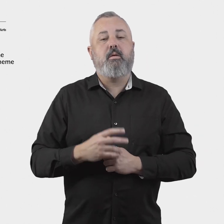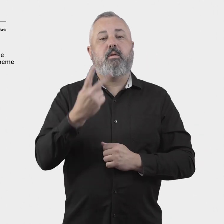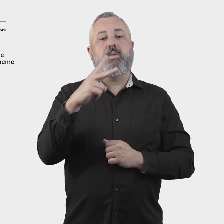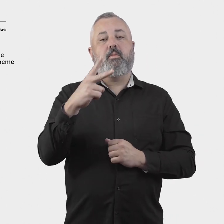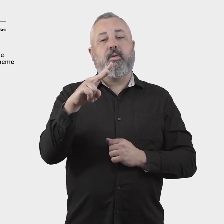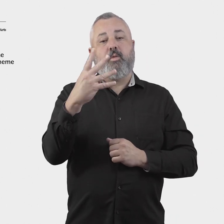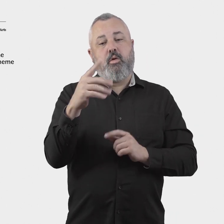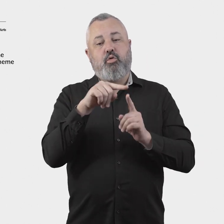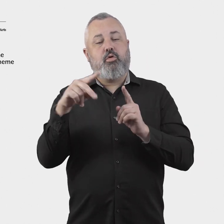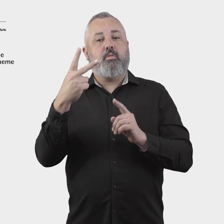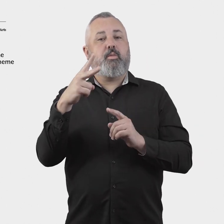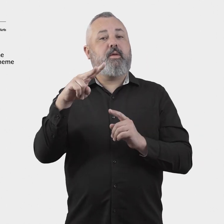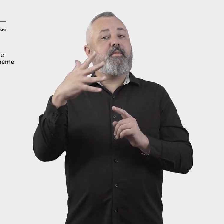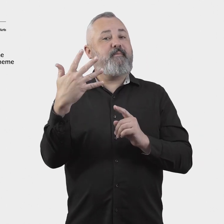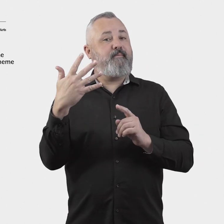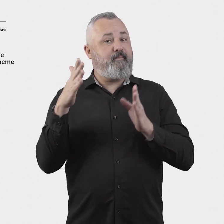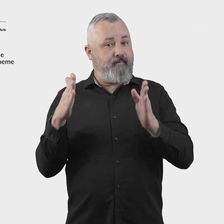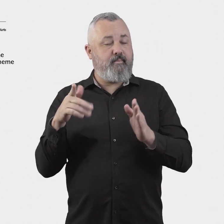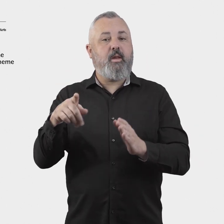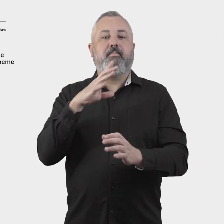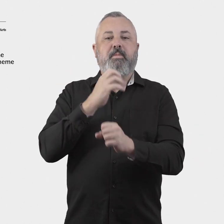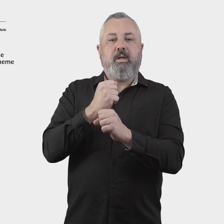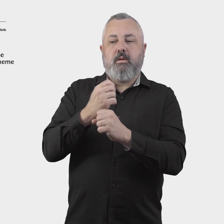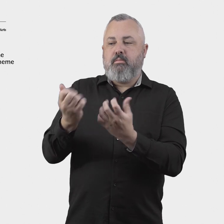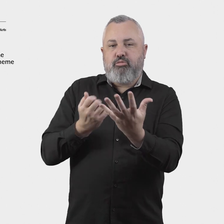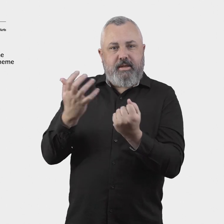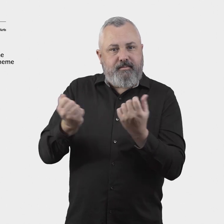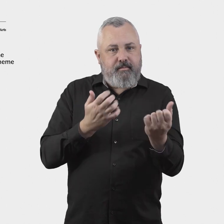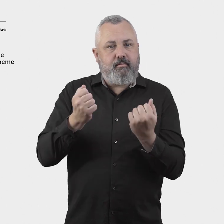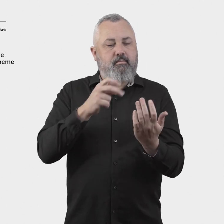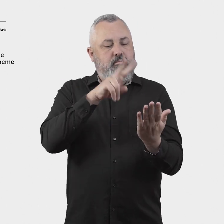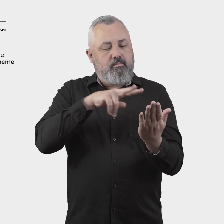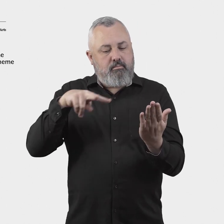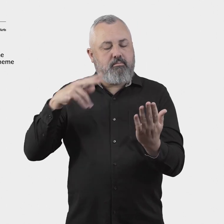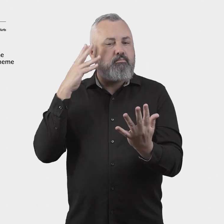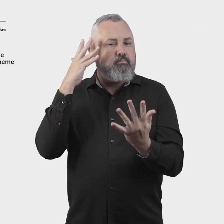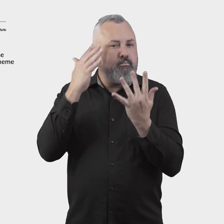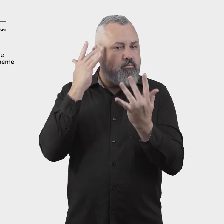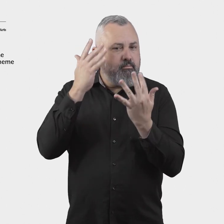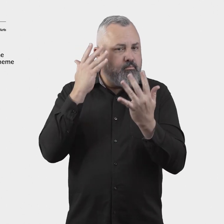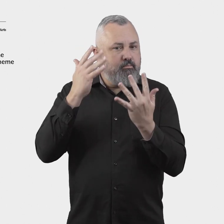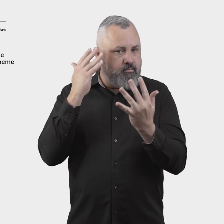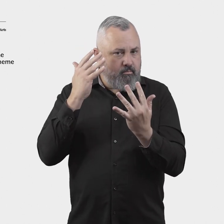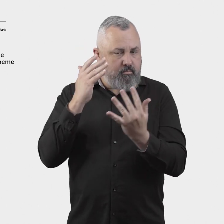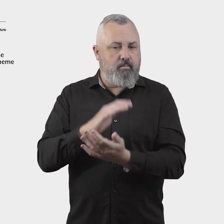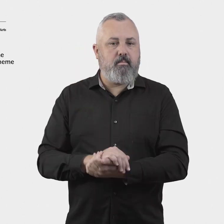2024-25 Government consideration and approvals